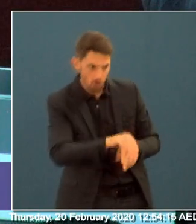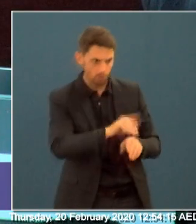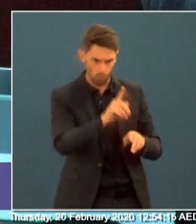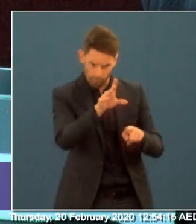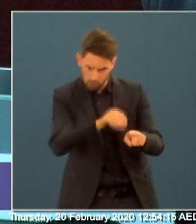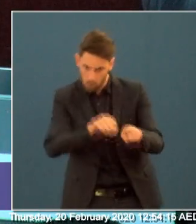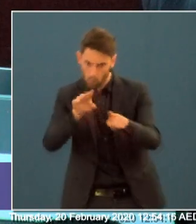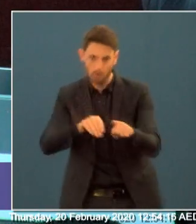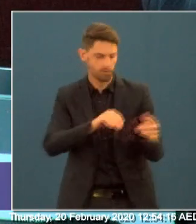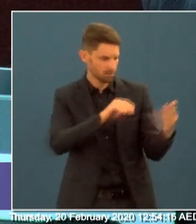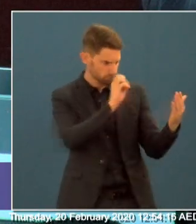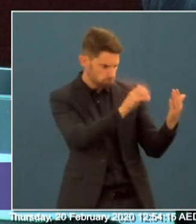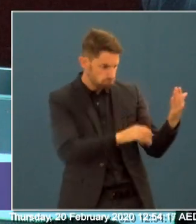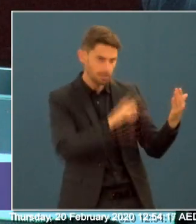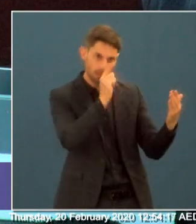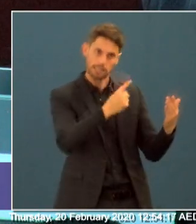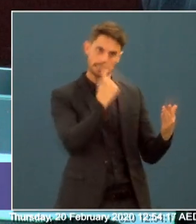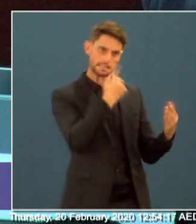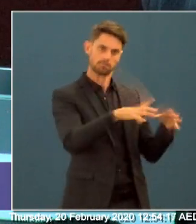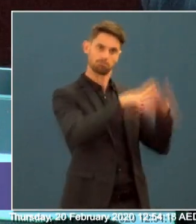as a status for the purpose of coronial investigation,